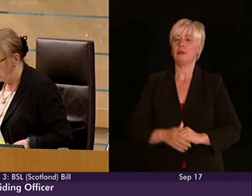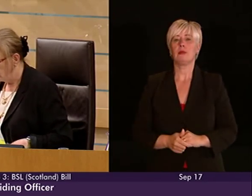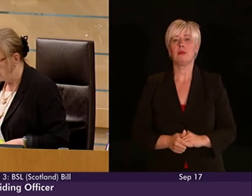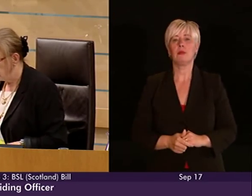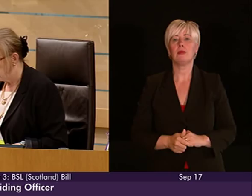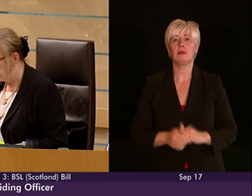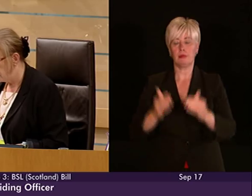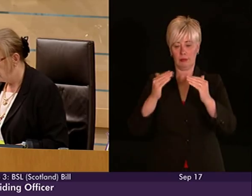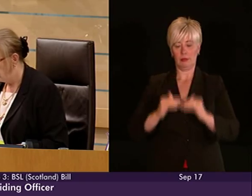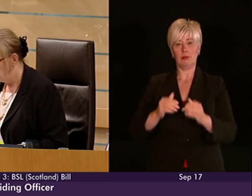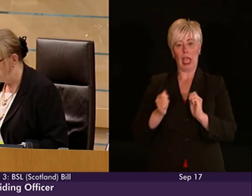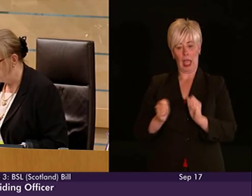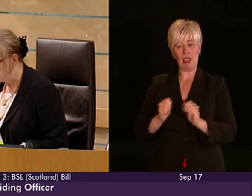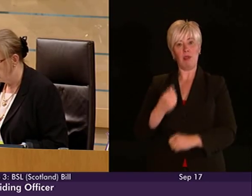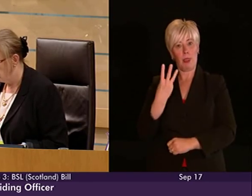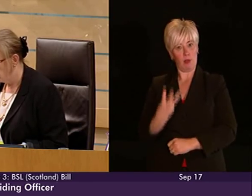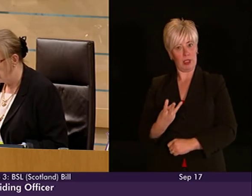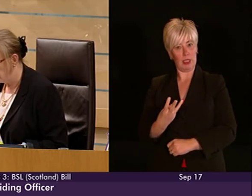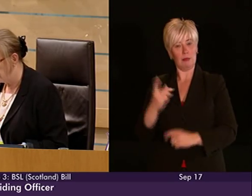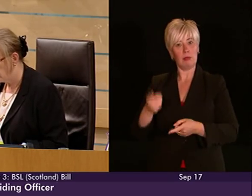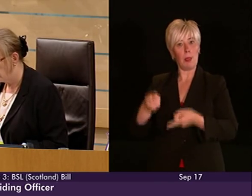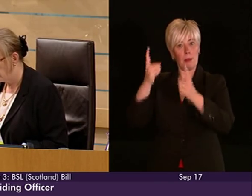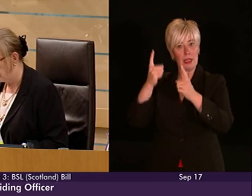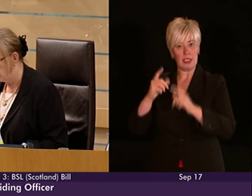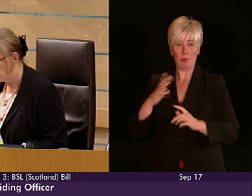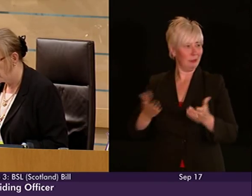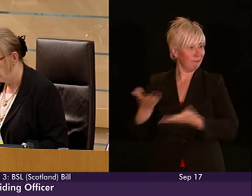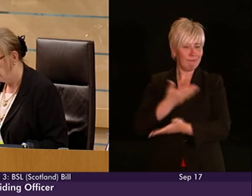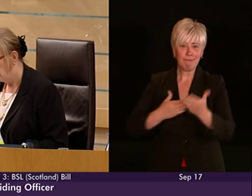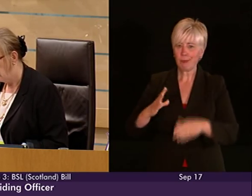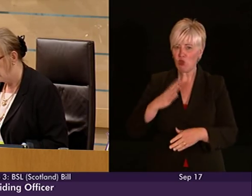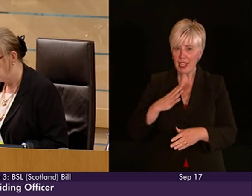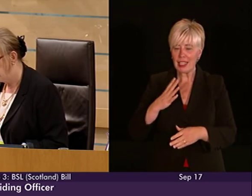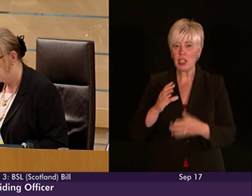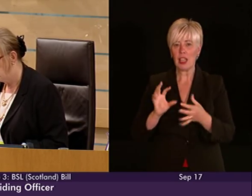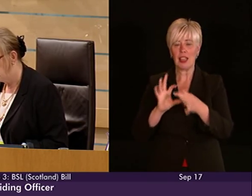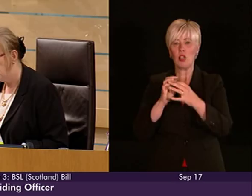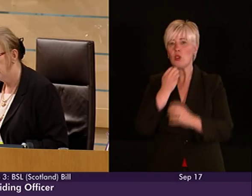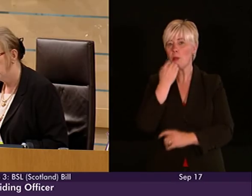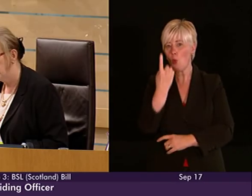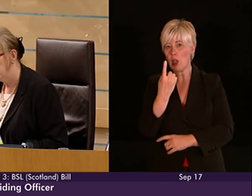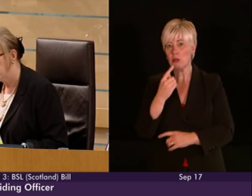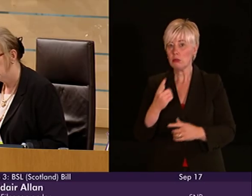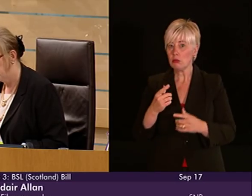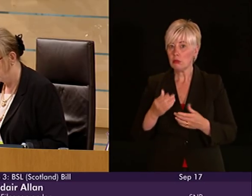Members: Yes. The Deputy Presiding Officer: Amendment 2 is agreed to. I call amendment 3, in the name of the minister, which has already been debated with amendment 1. I ask the minister to move the amendment formally.